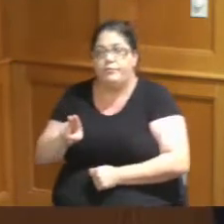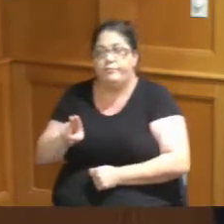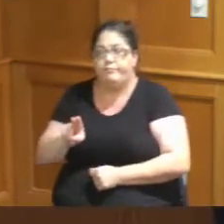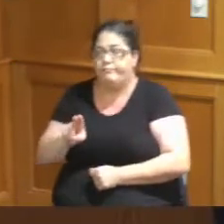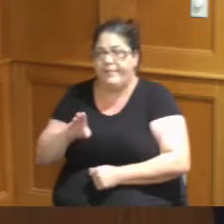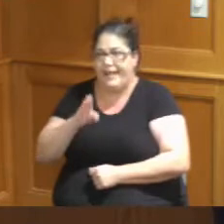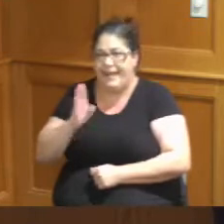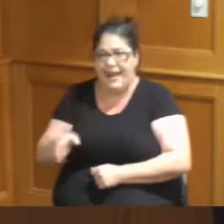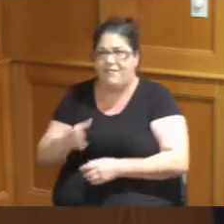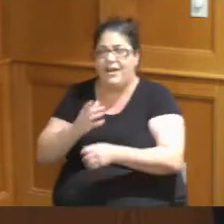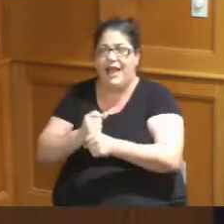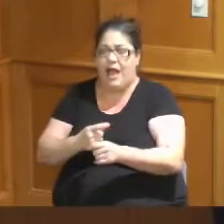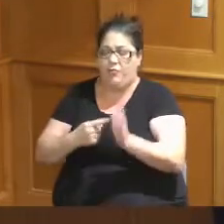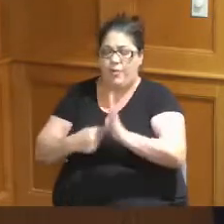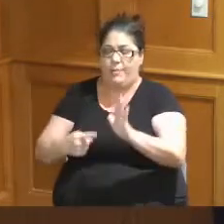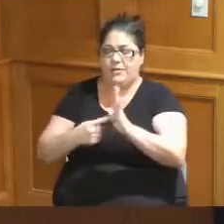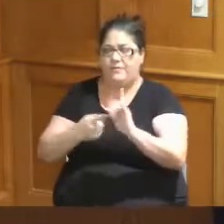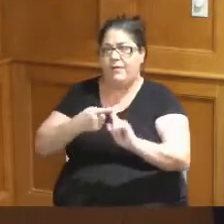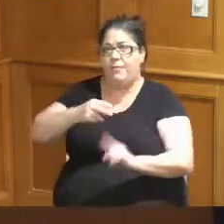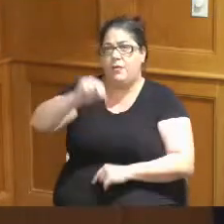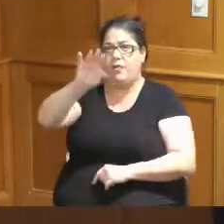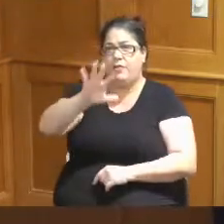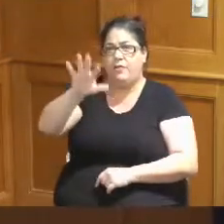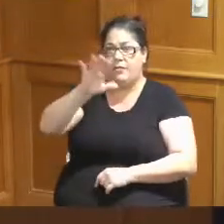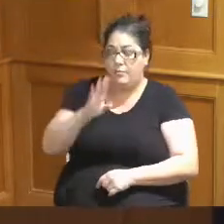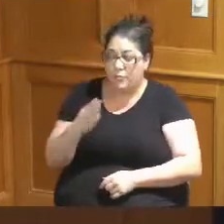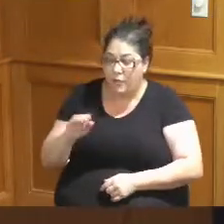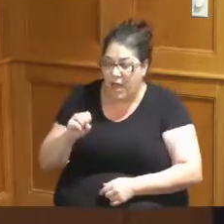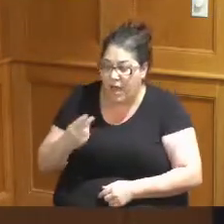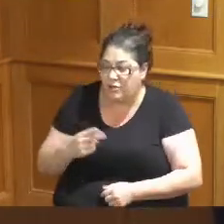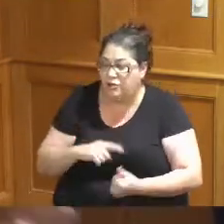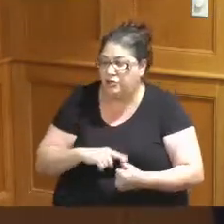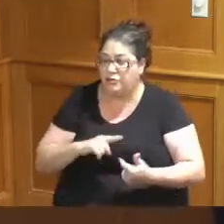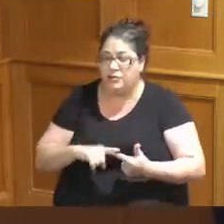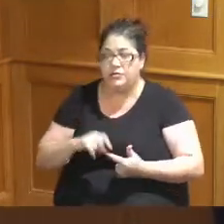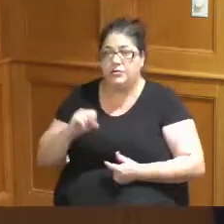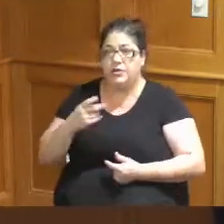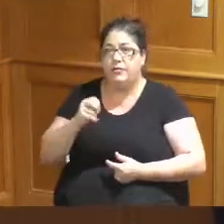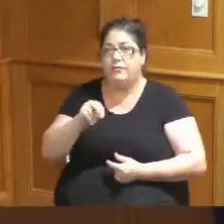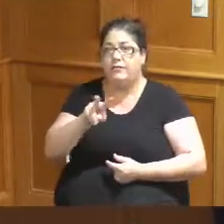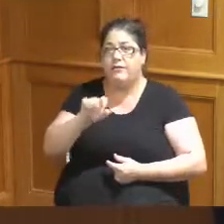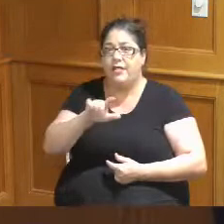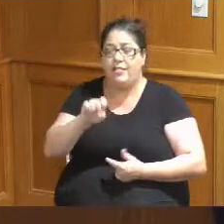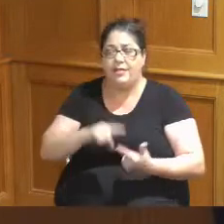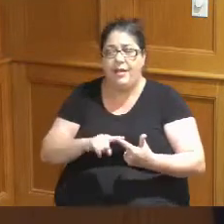never got the representation in Blue Ash and then Sharonville and back in the day they were a lot